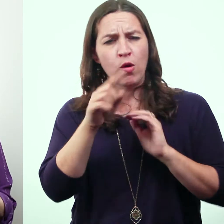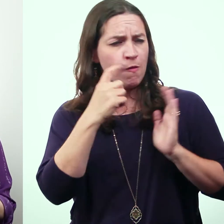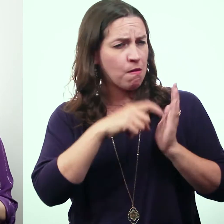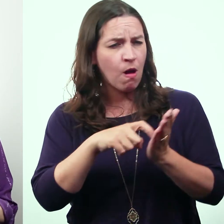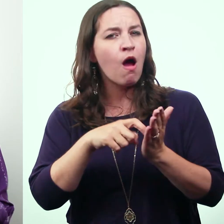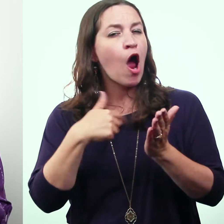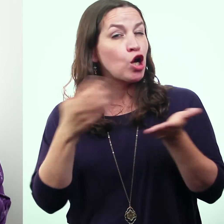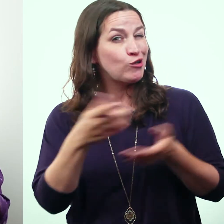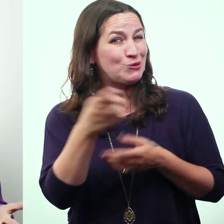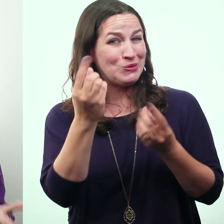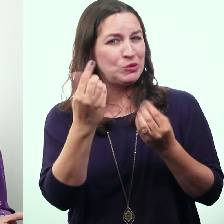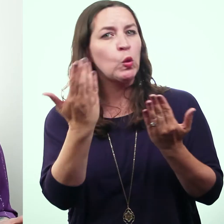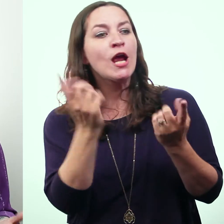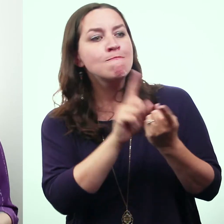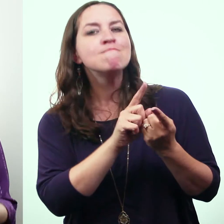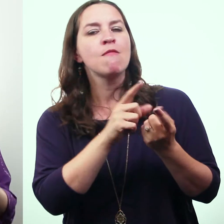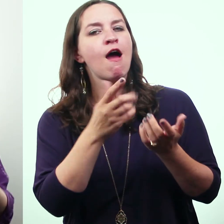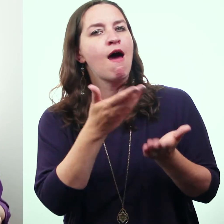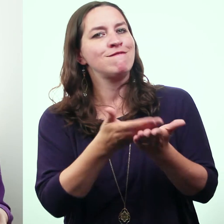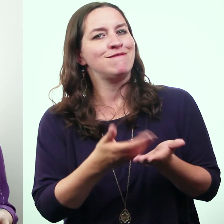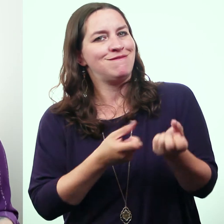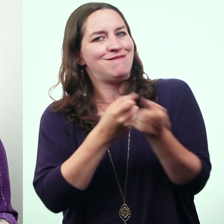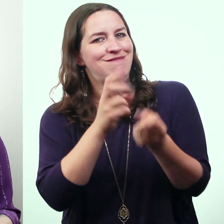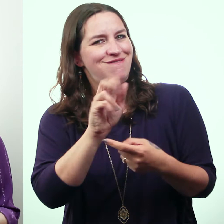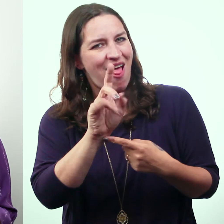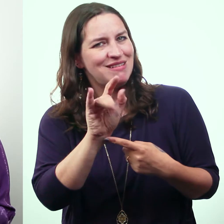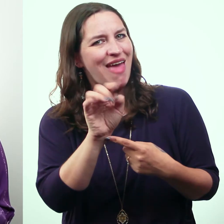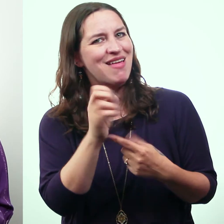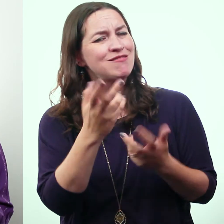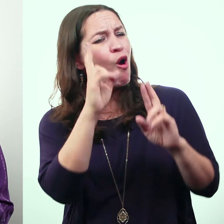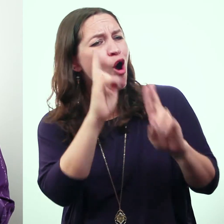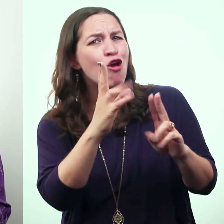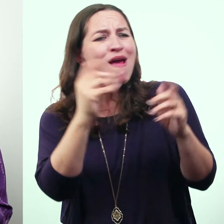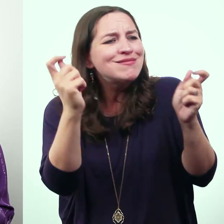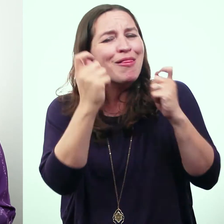want to invite you to validate that, to see those identities in those people and to not only honor